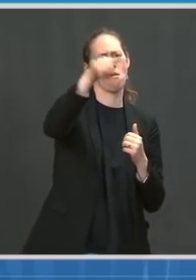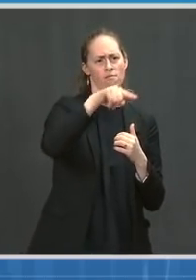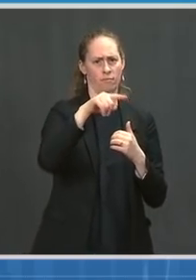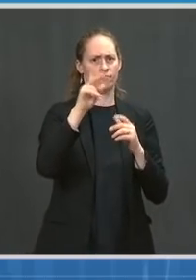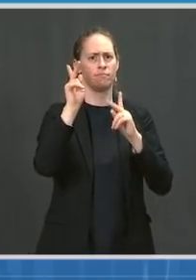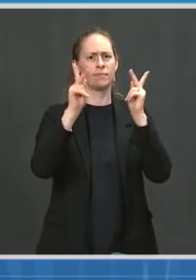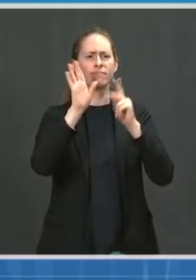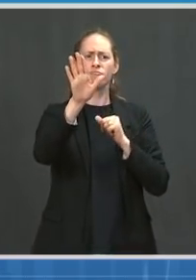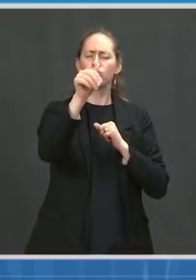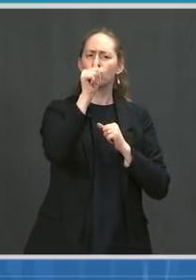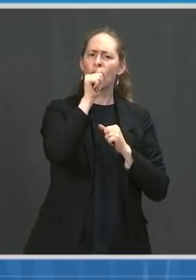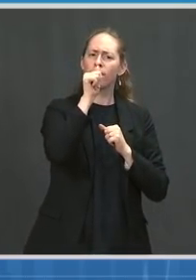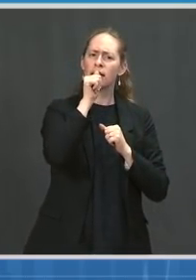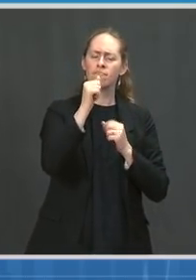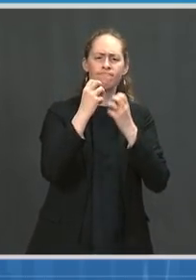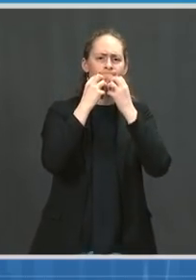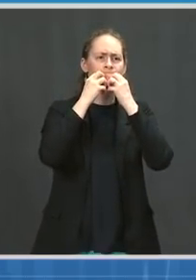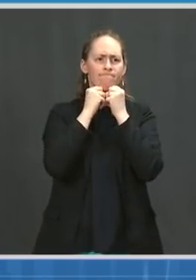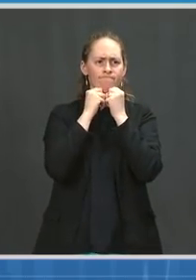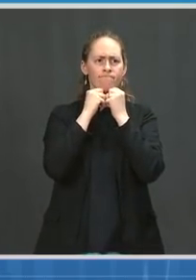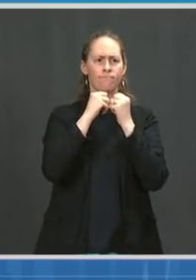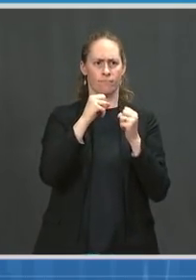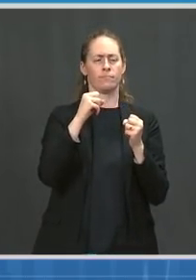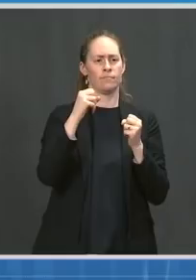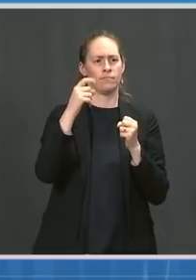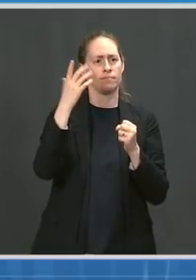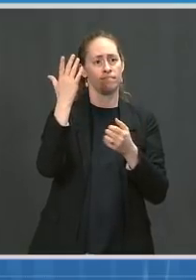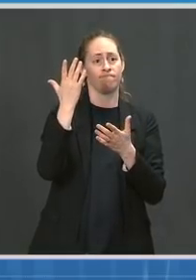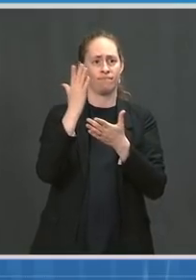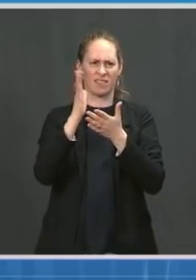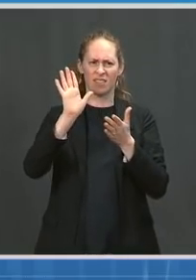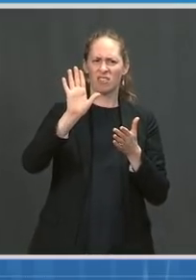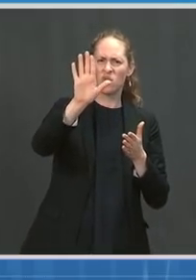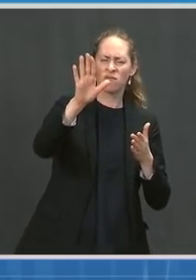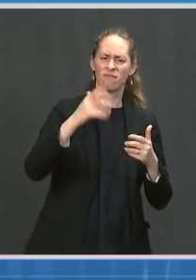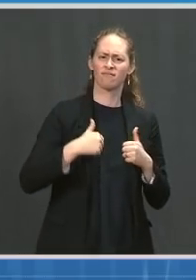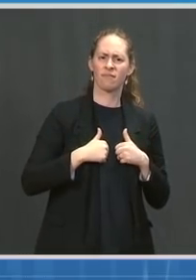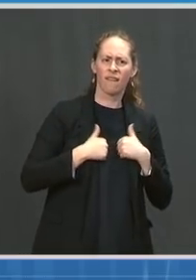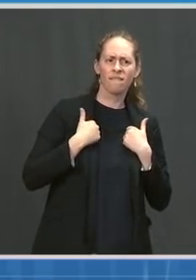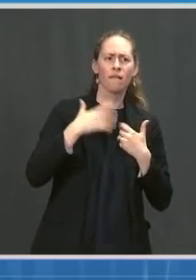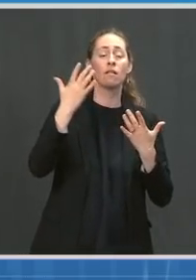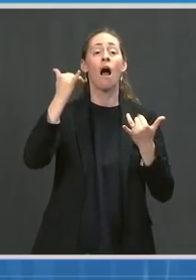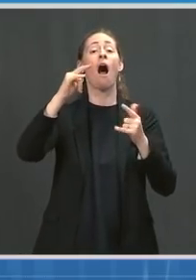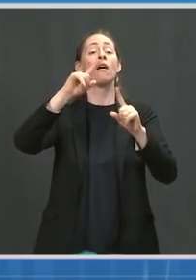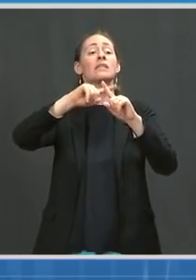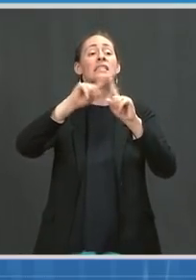and not-for-profit sector efforts. But there will be no government -- federal government system in place.